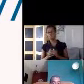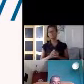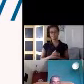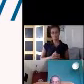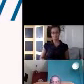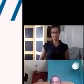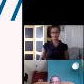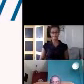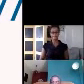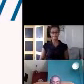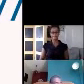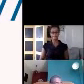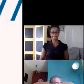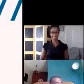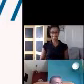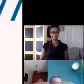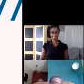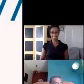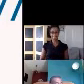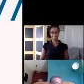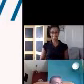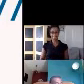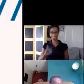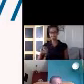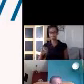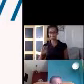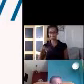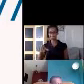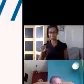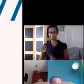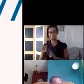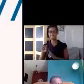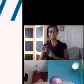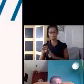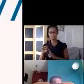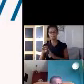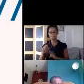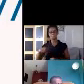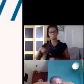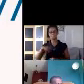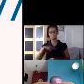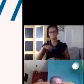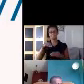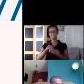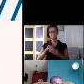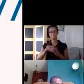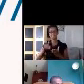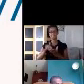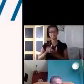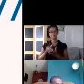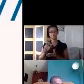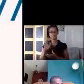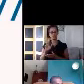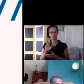Yes, so this is a, we are part of the Anti-Racism Organizational Organizational Change project